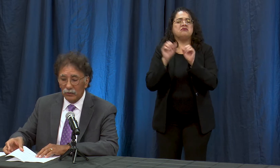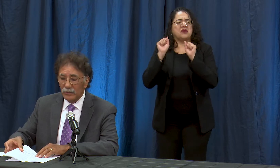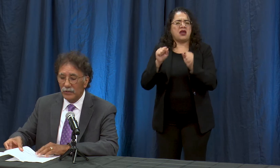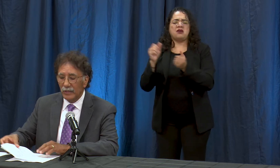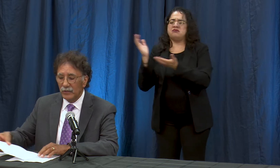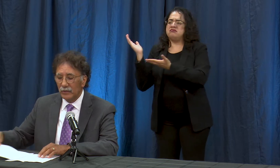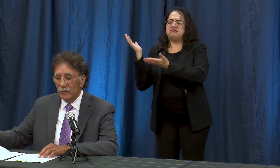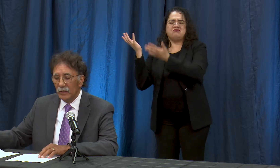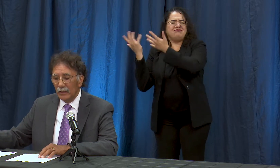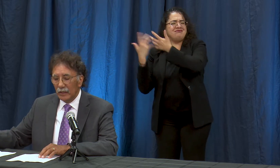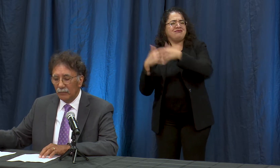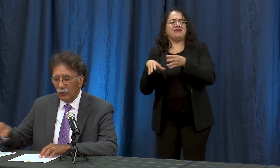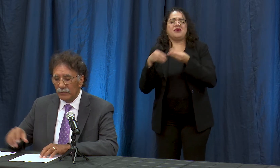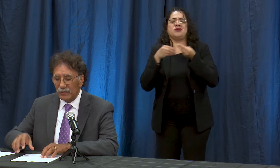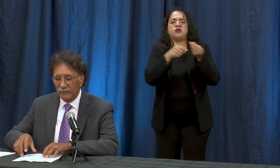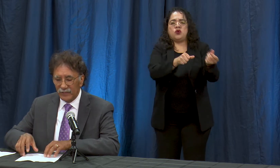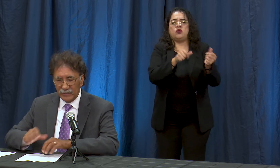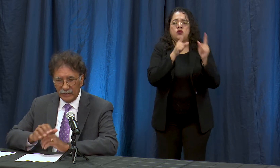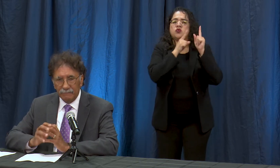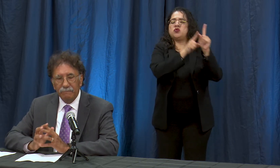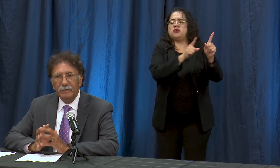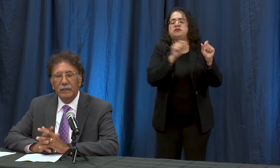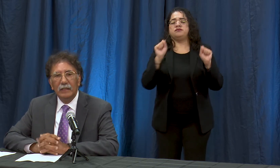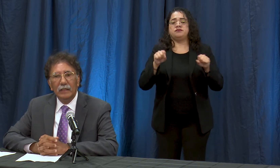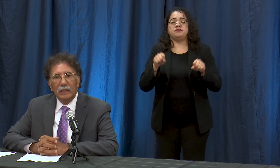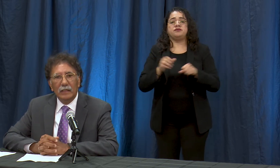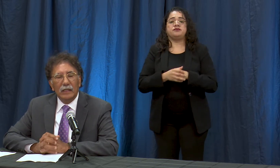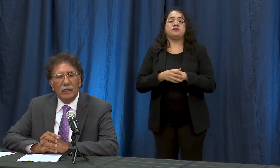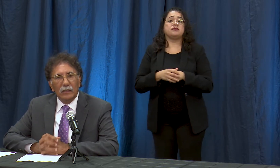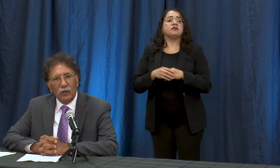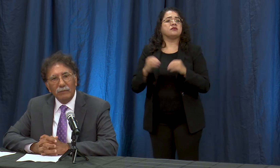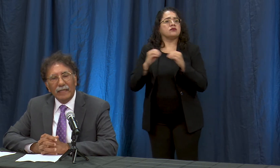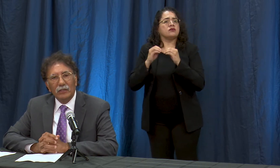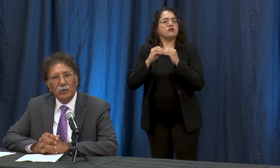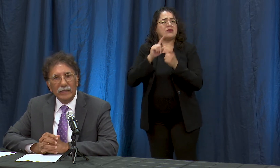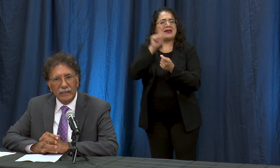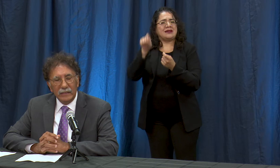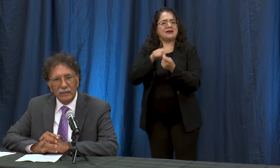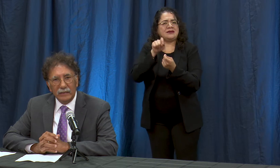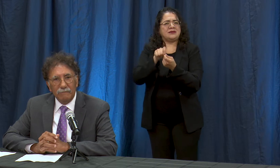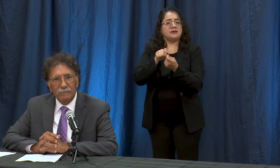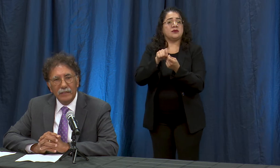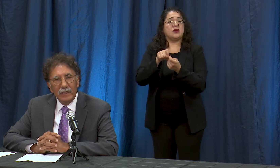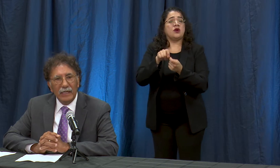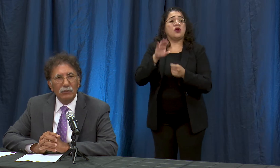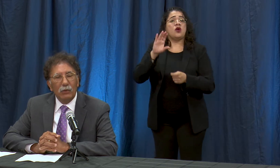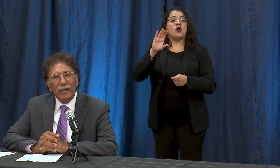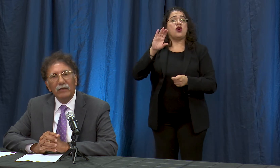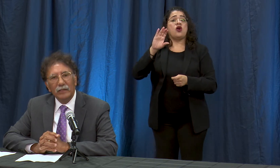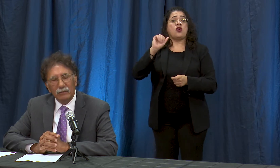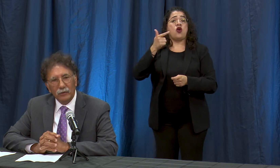situation in more specificity. Going back to 2018, it was a record year for